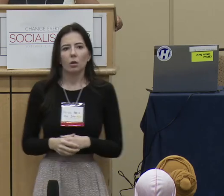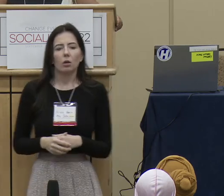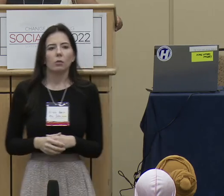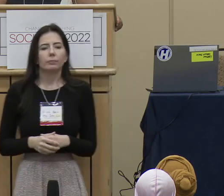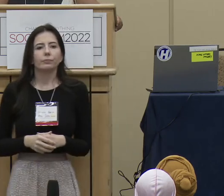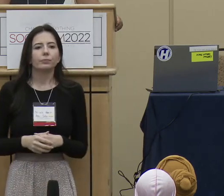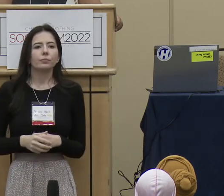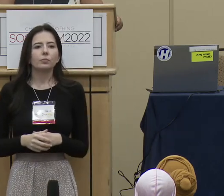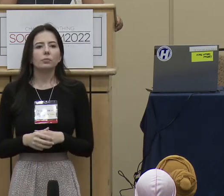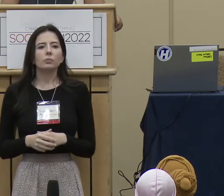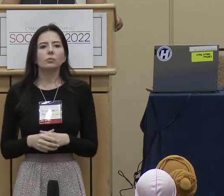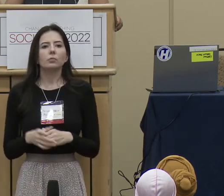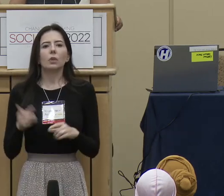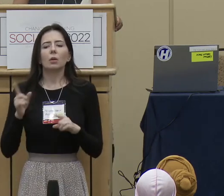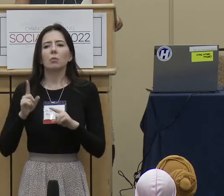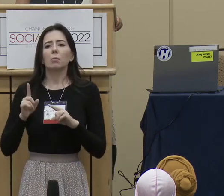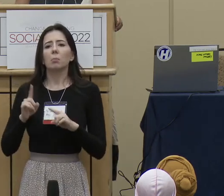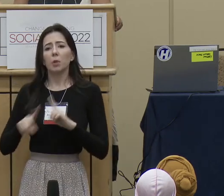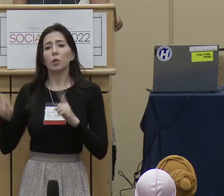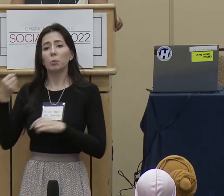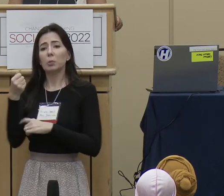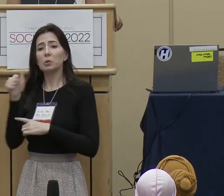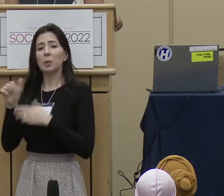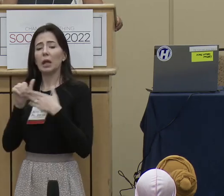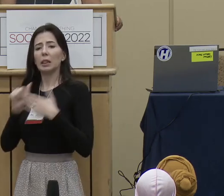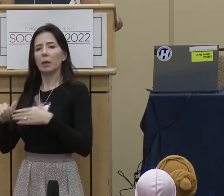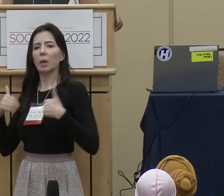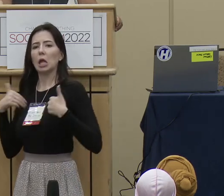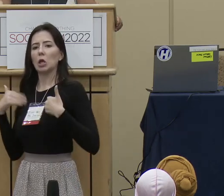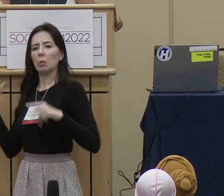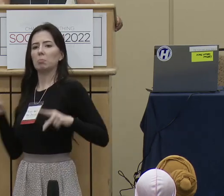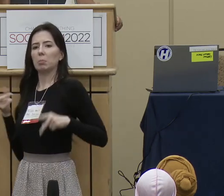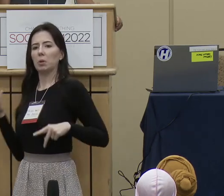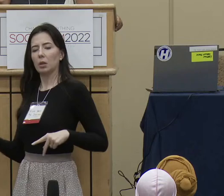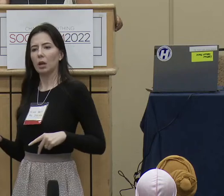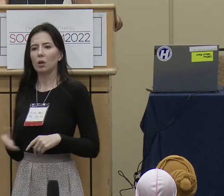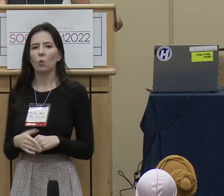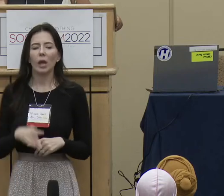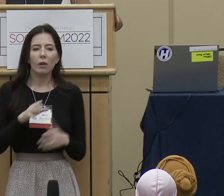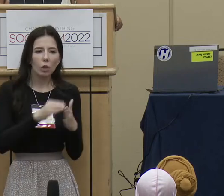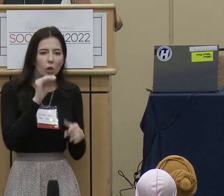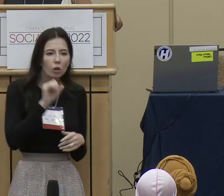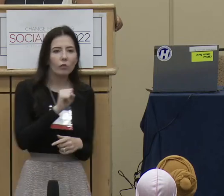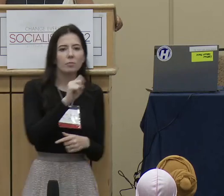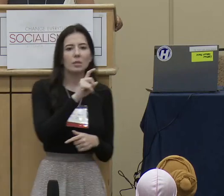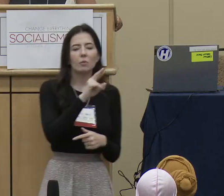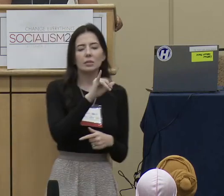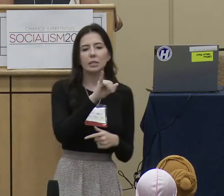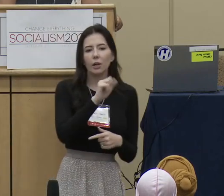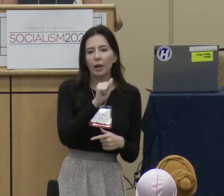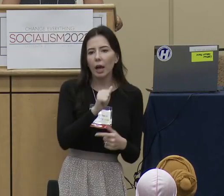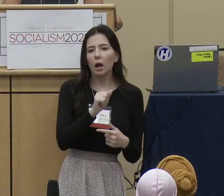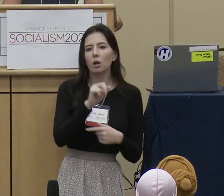apartheid. I mean the struggle right now, being led in large part by young people. We have to learn from what's